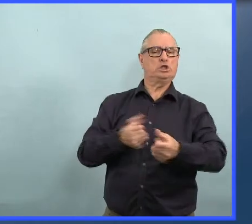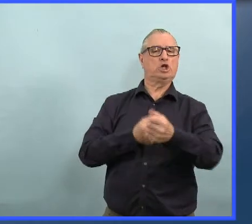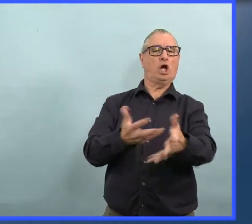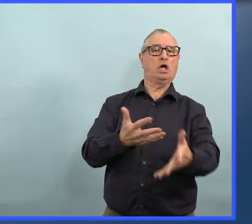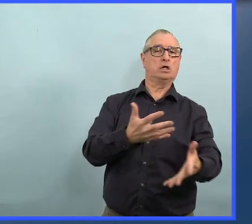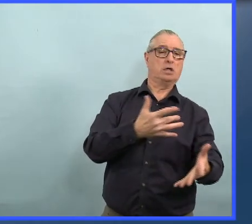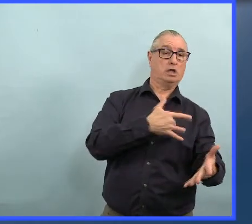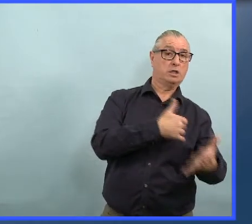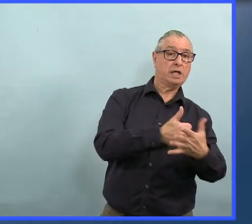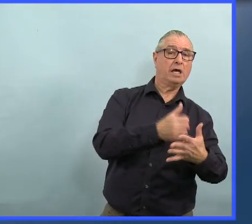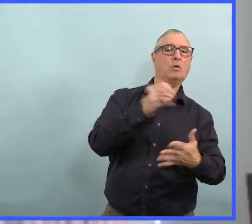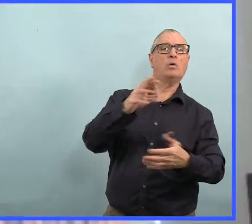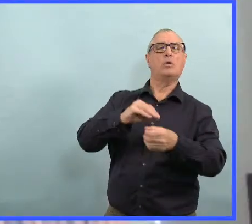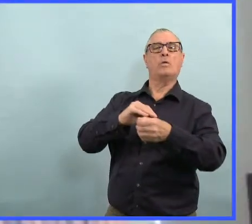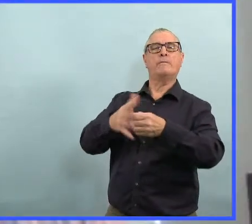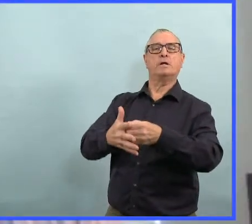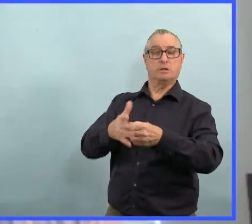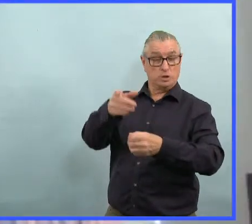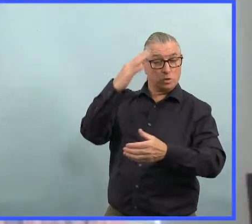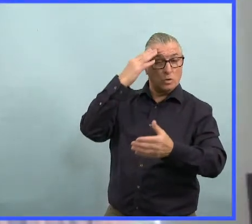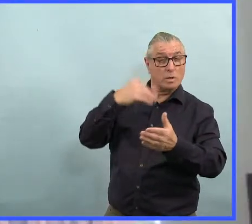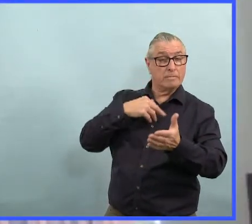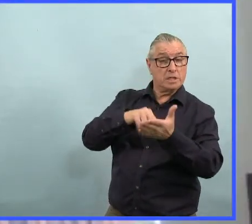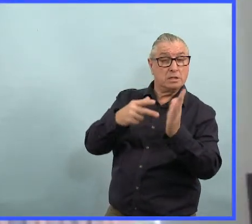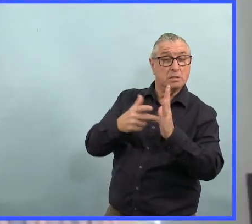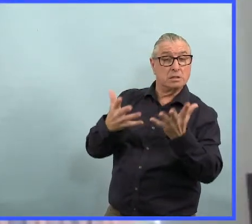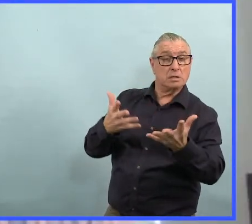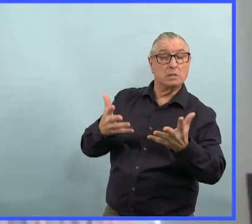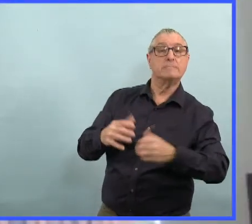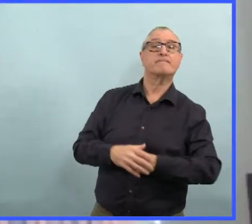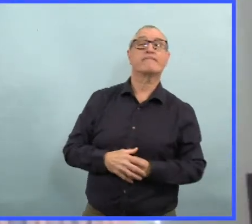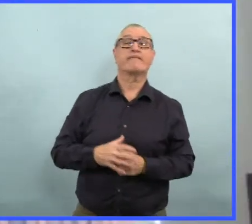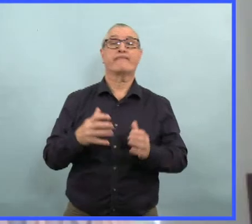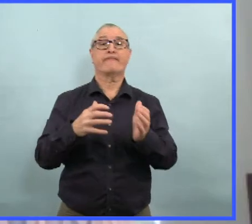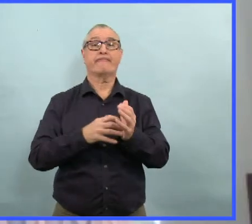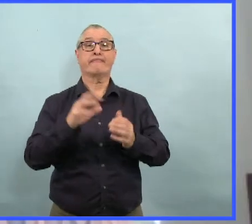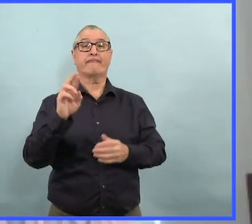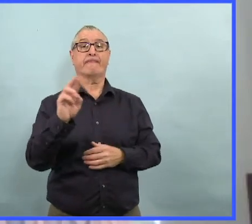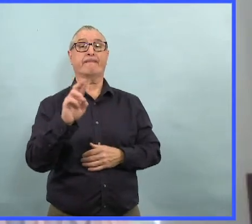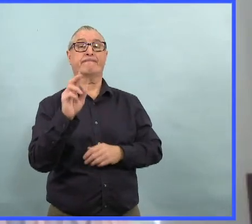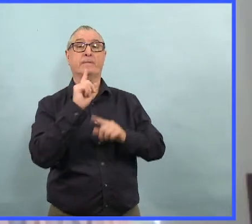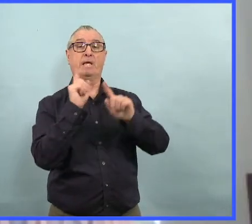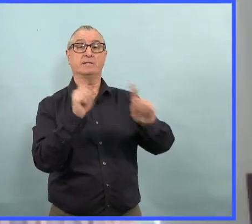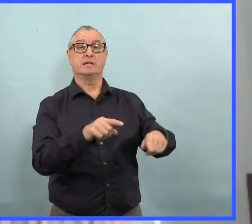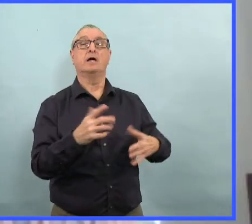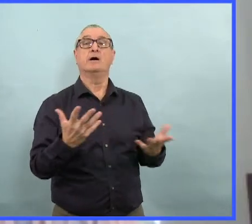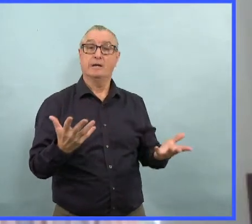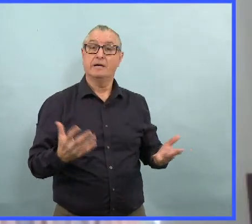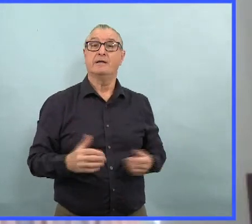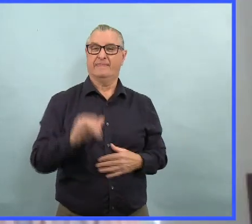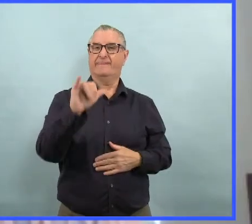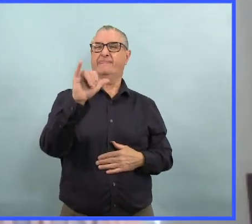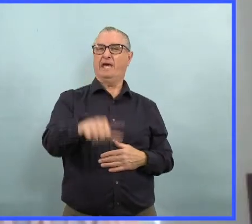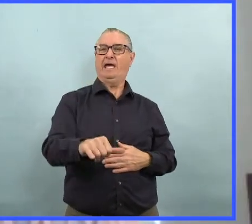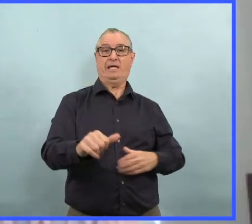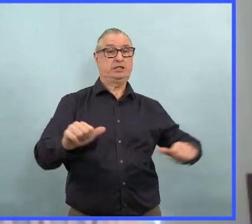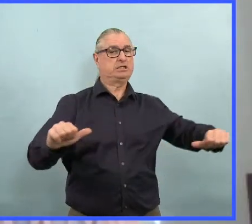yeah and so this is uh is a challenge with um the you know desire to be reporting things quite